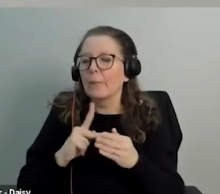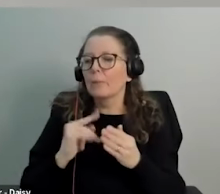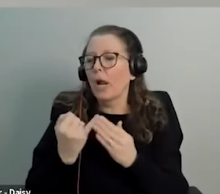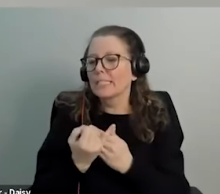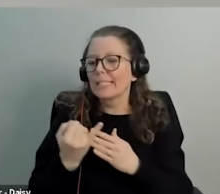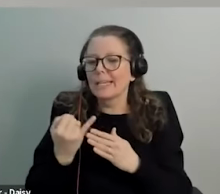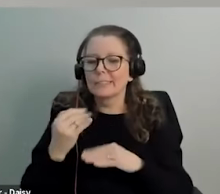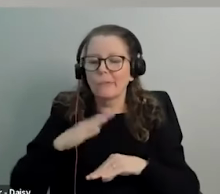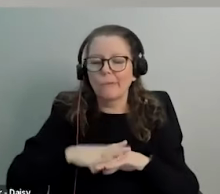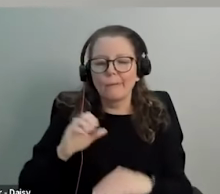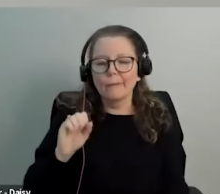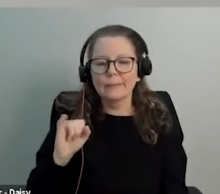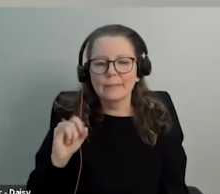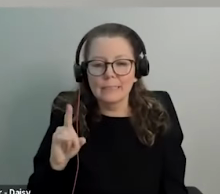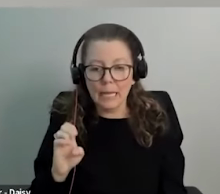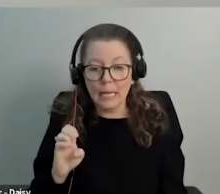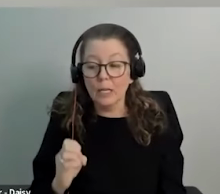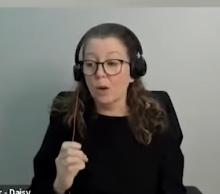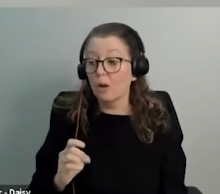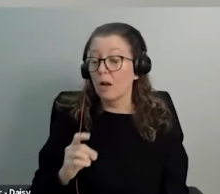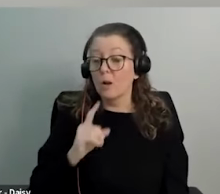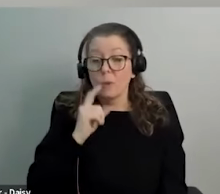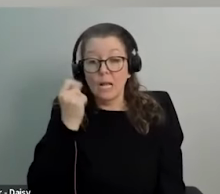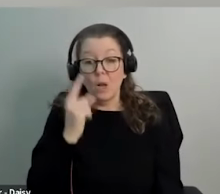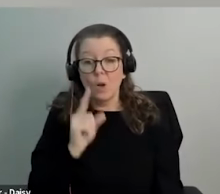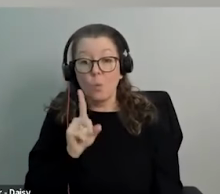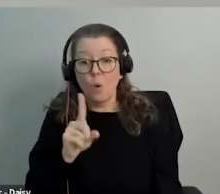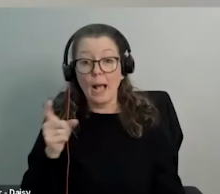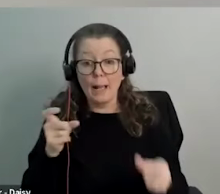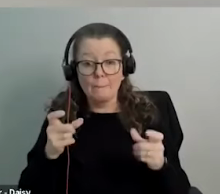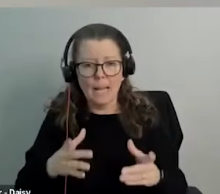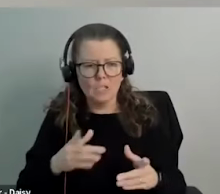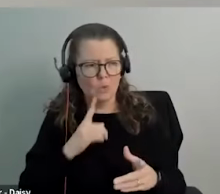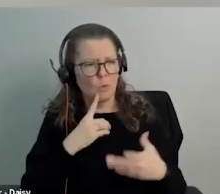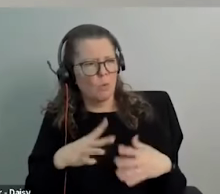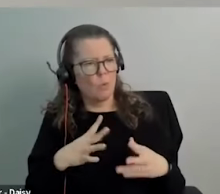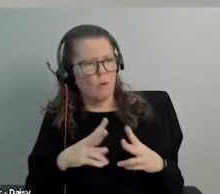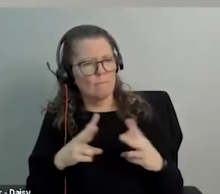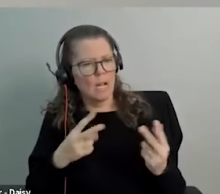I had a manager who was so supportive, and she kind of reflected it back to me,